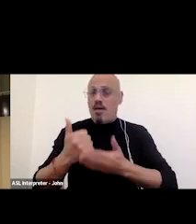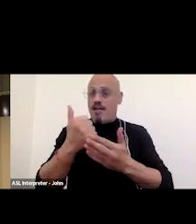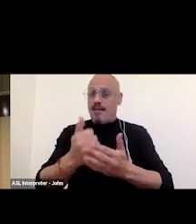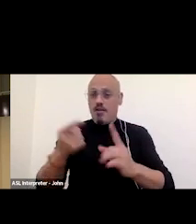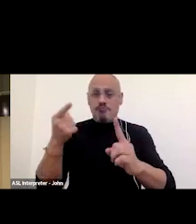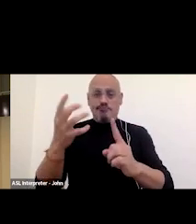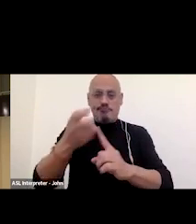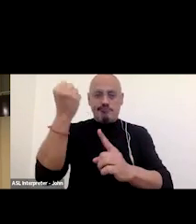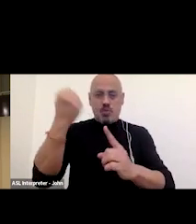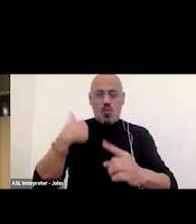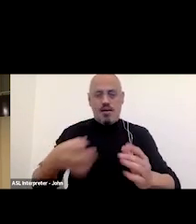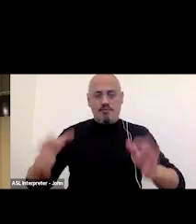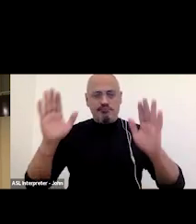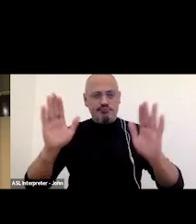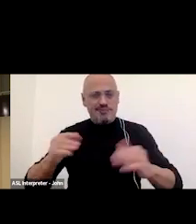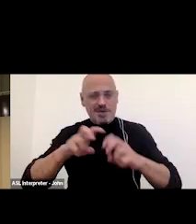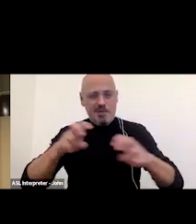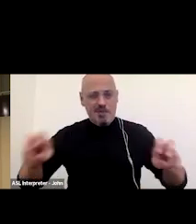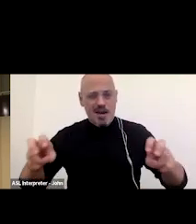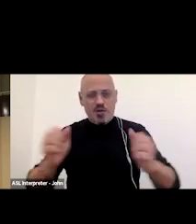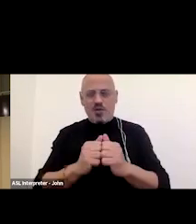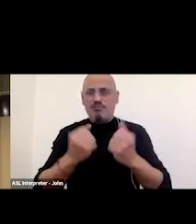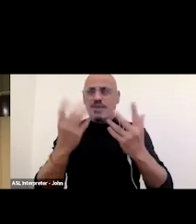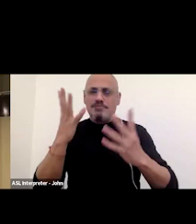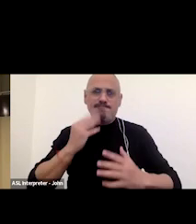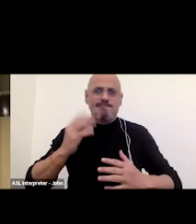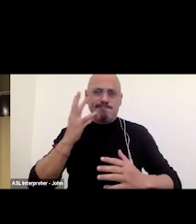we have an excellent panel with lots of experience